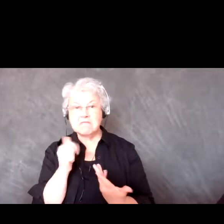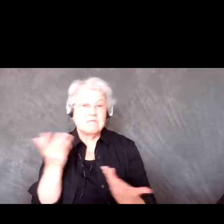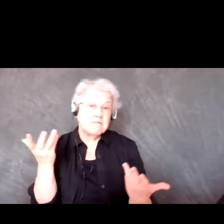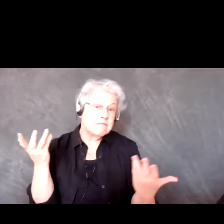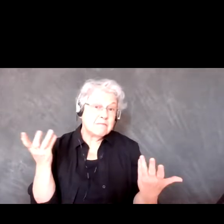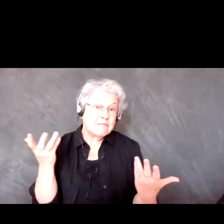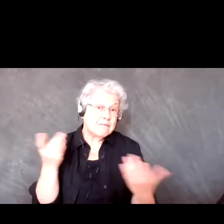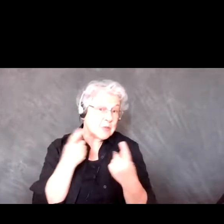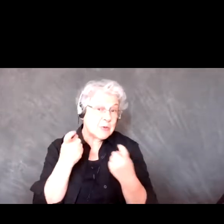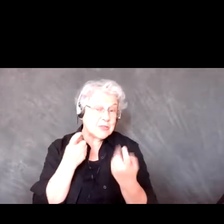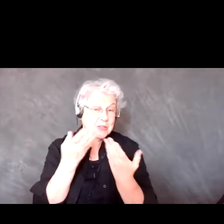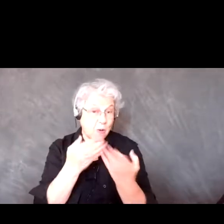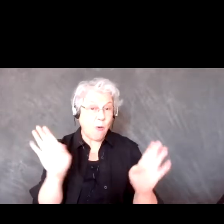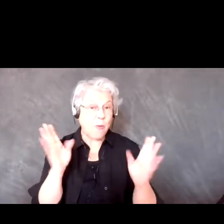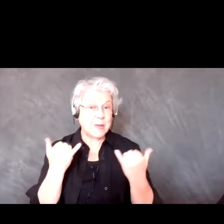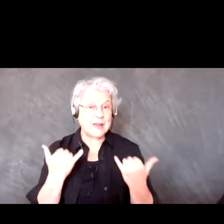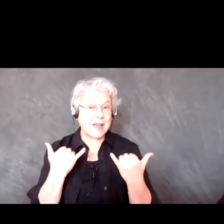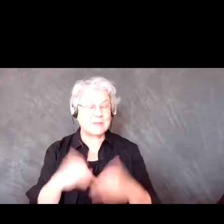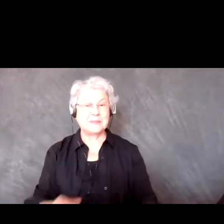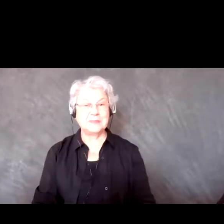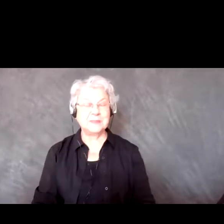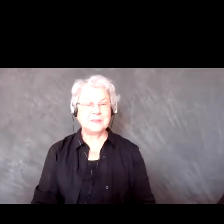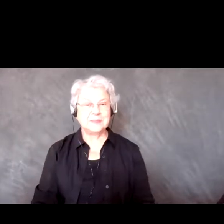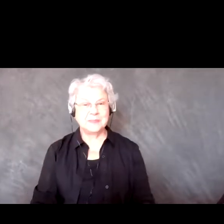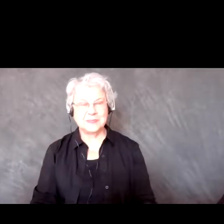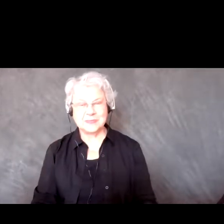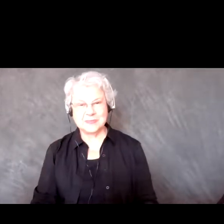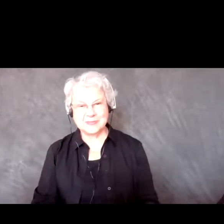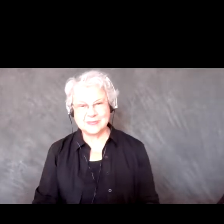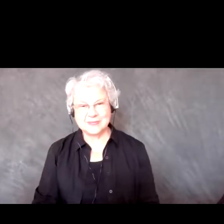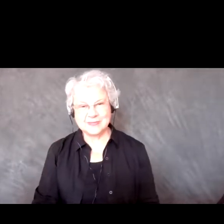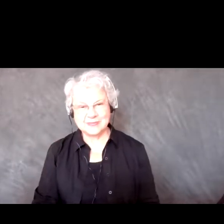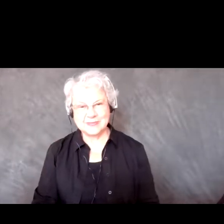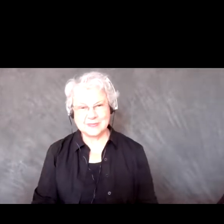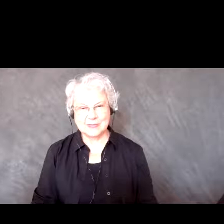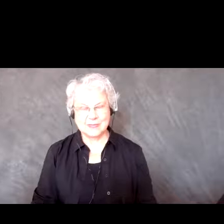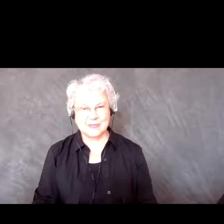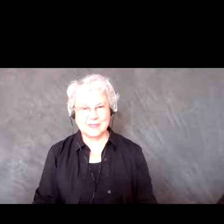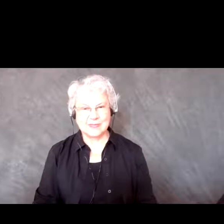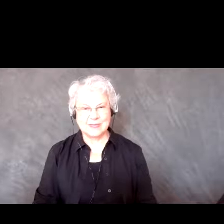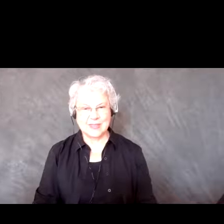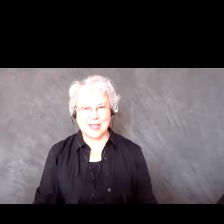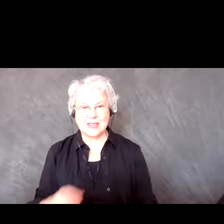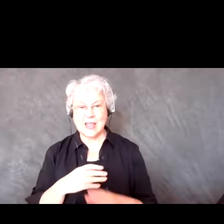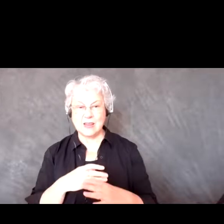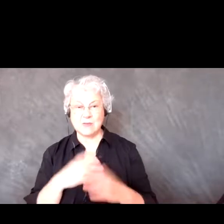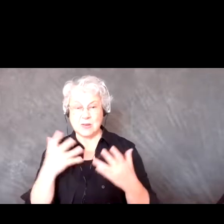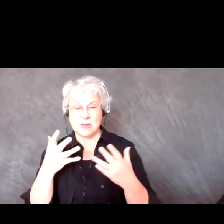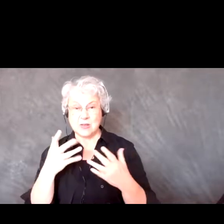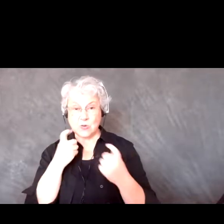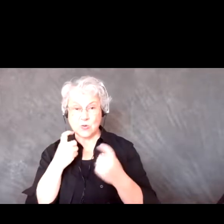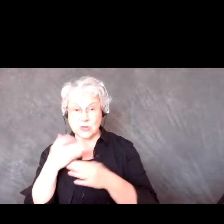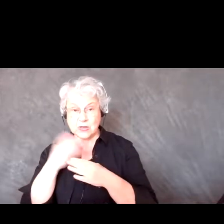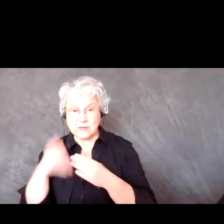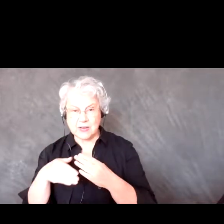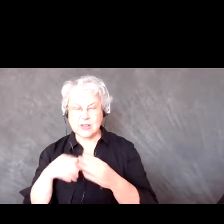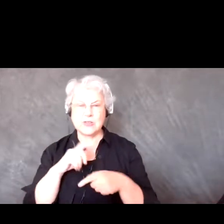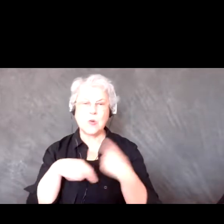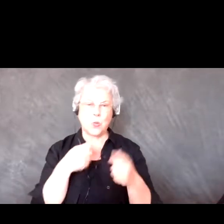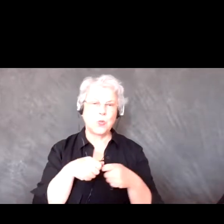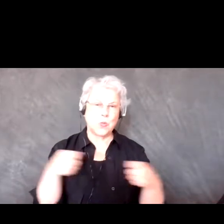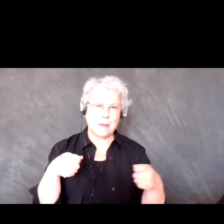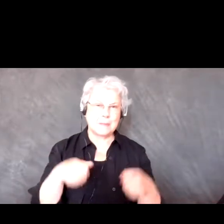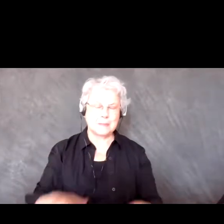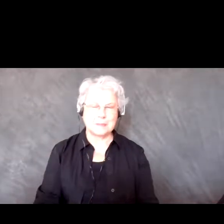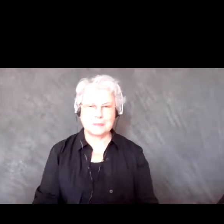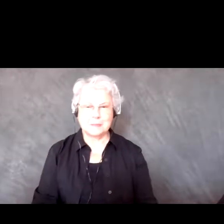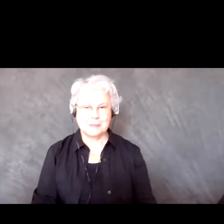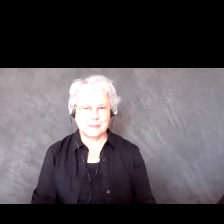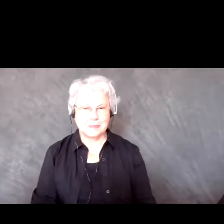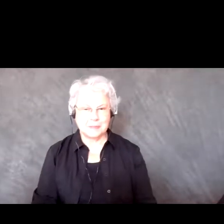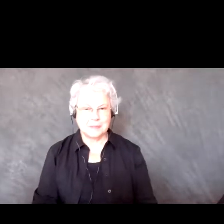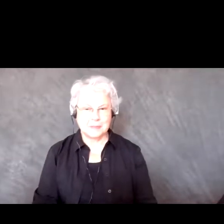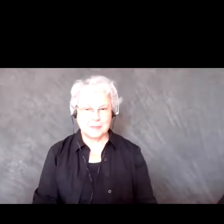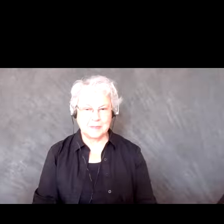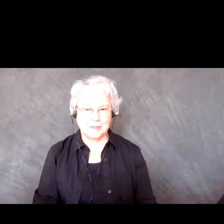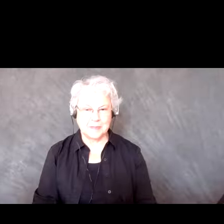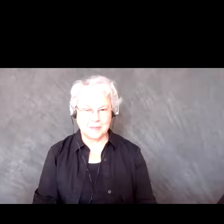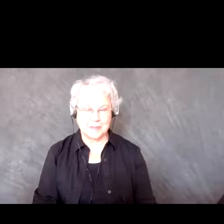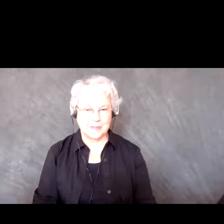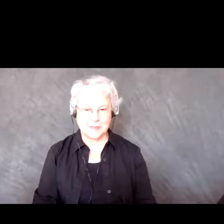questions? I’ll open it up for questions now before I start doing a quick wrap up.